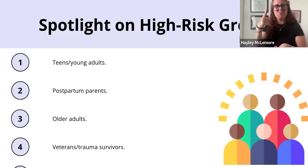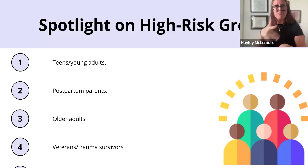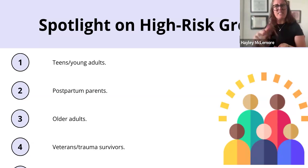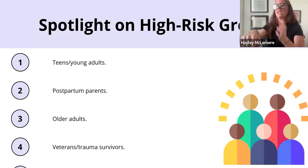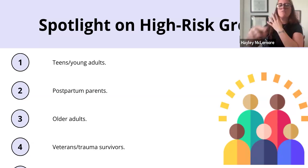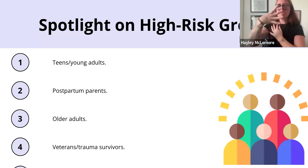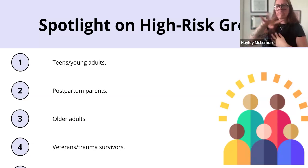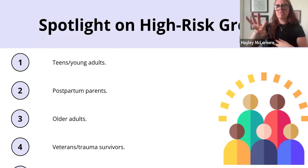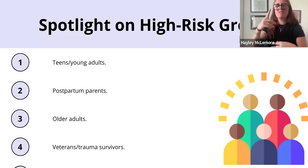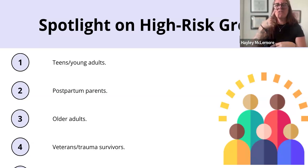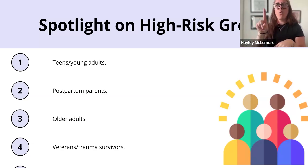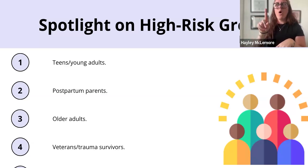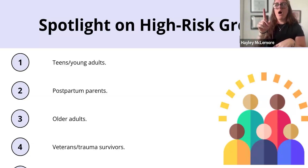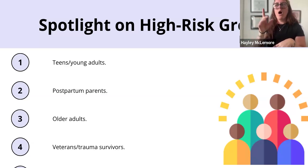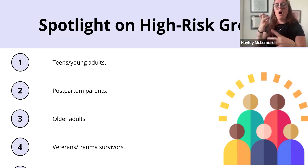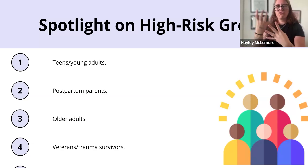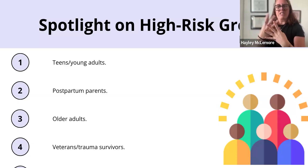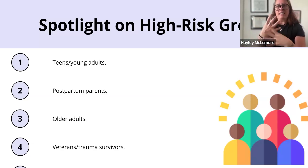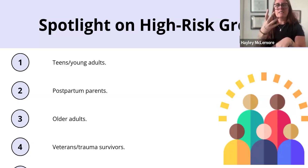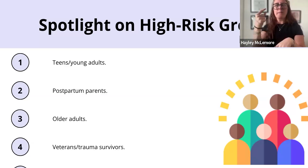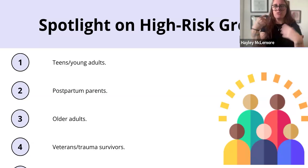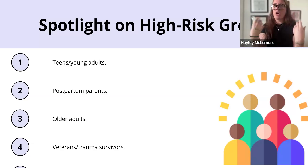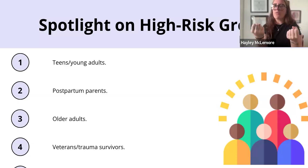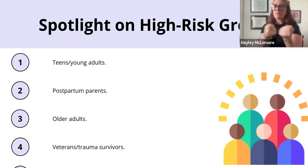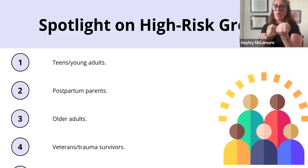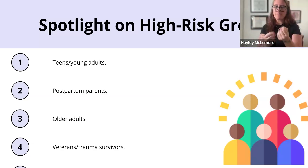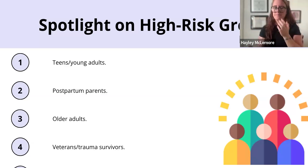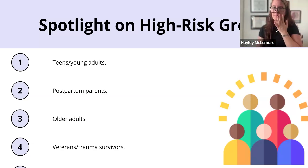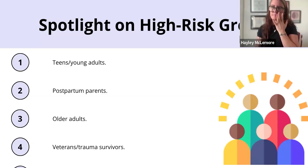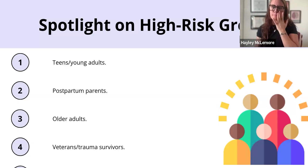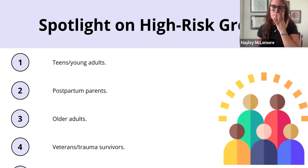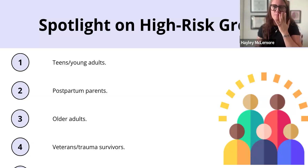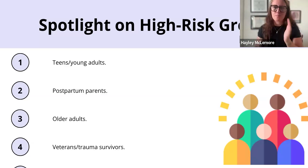Those are marginalized groups that oftentimes get missed for screening